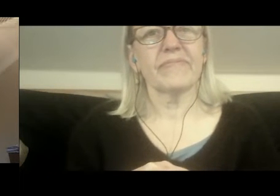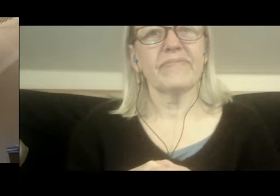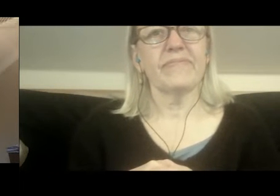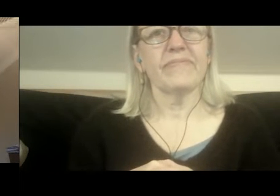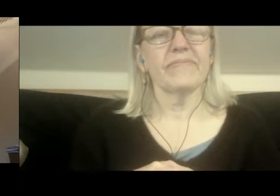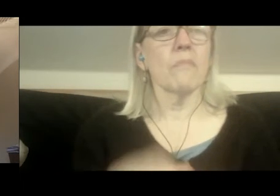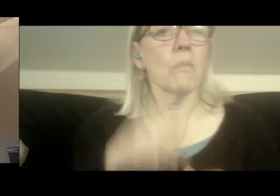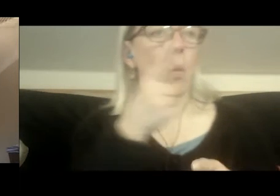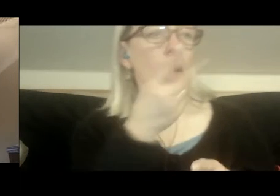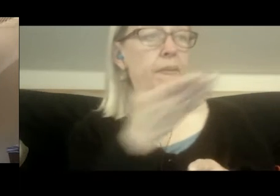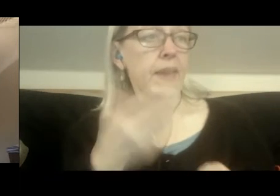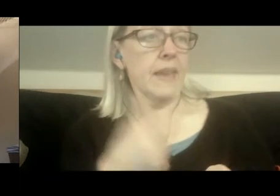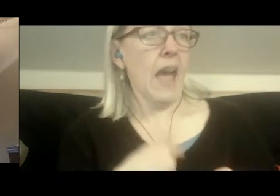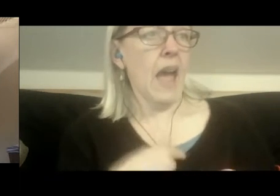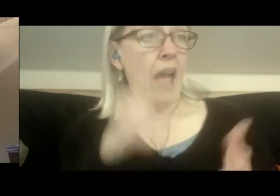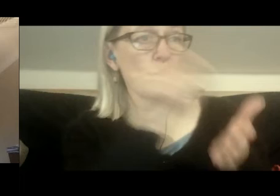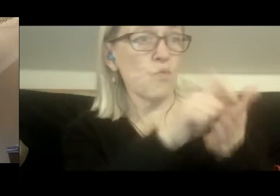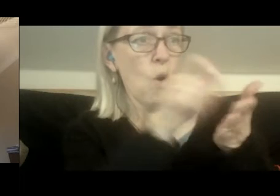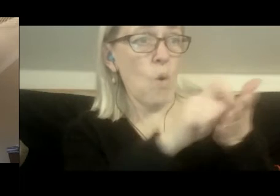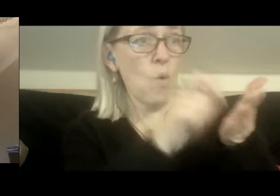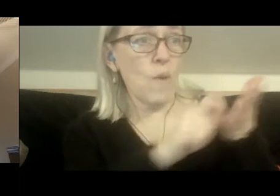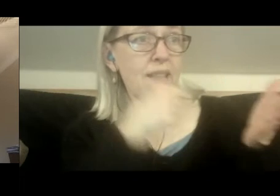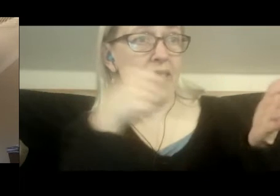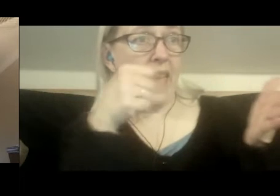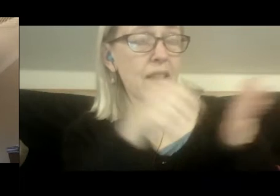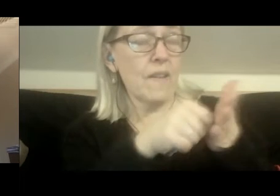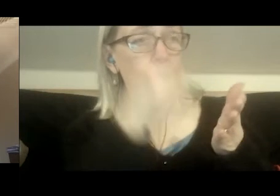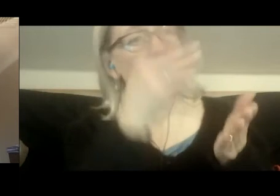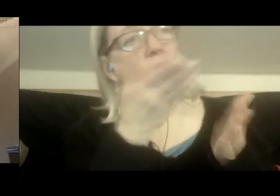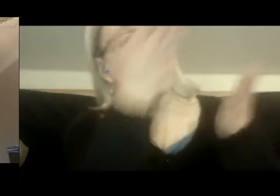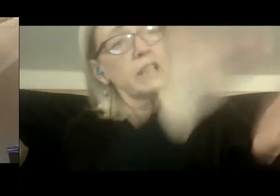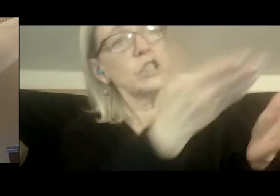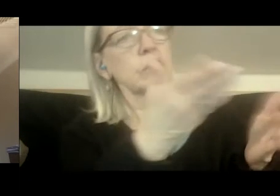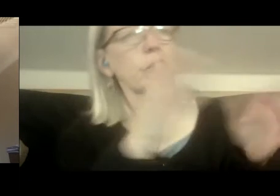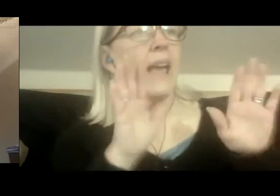for an Excellence Award was that it's just impossible to overstate